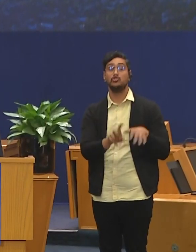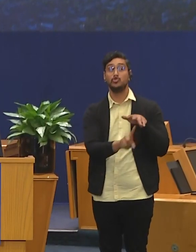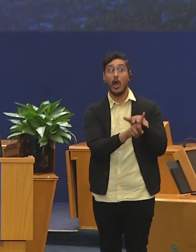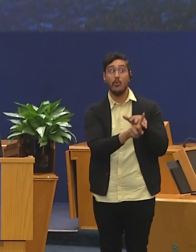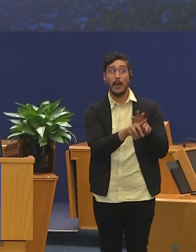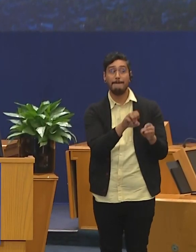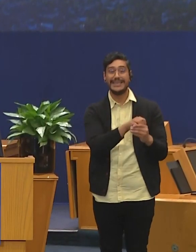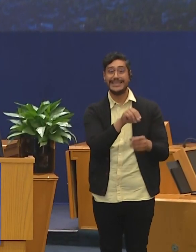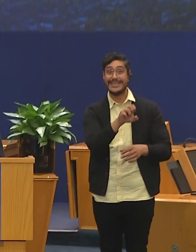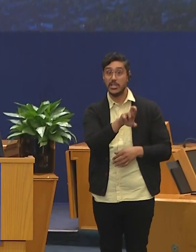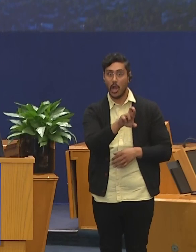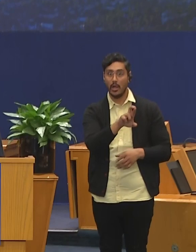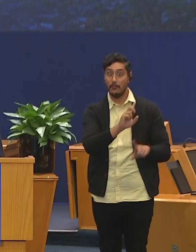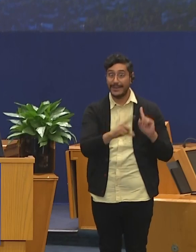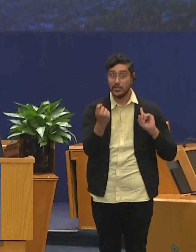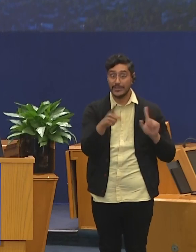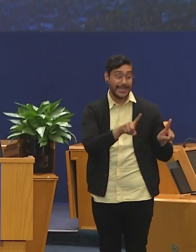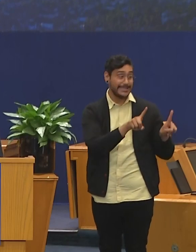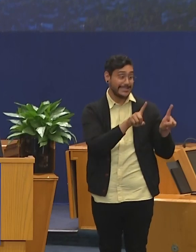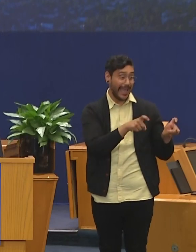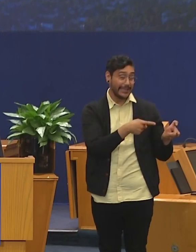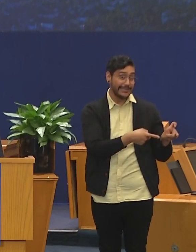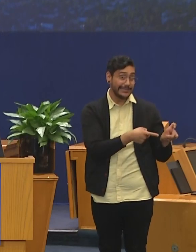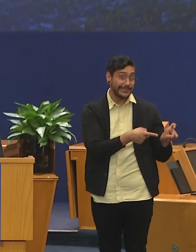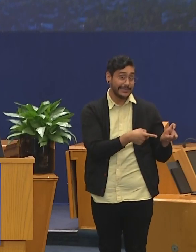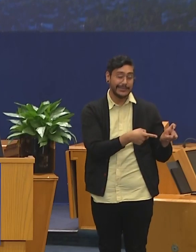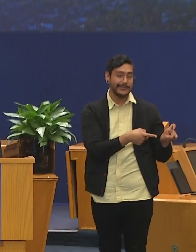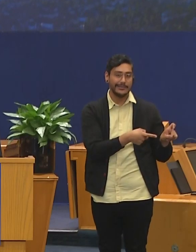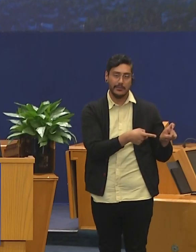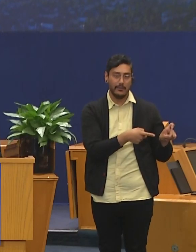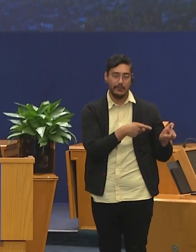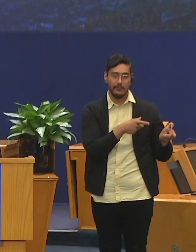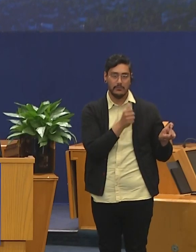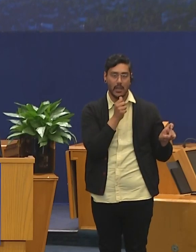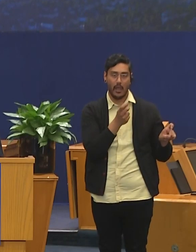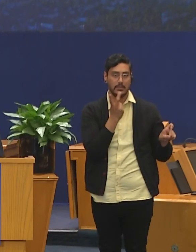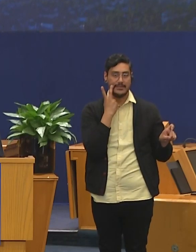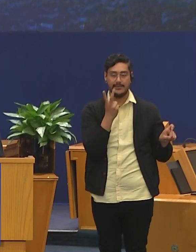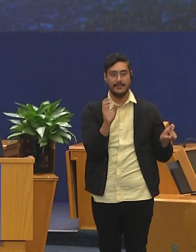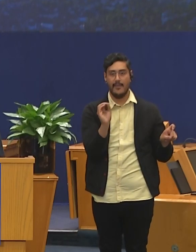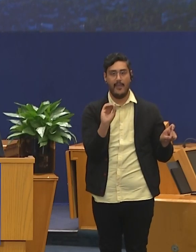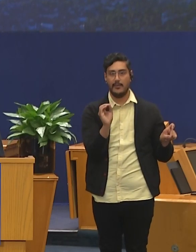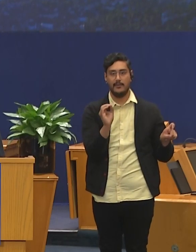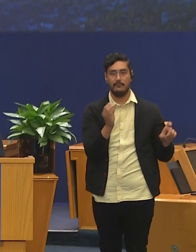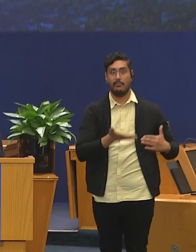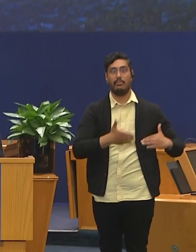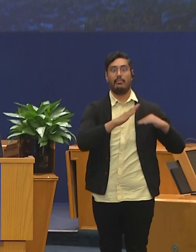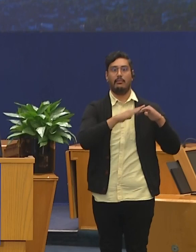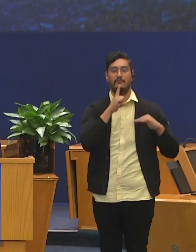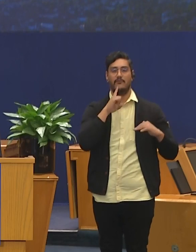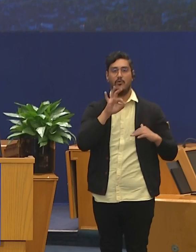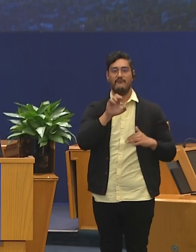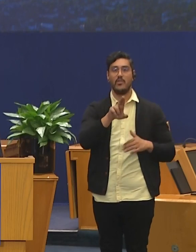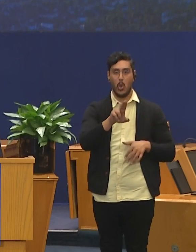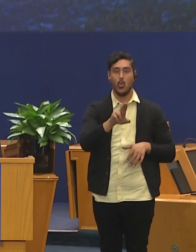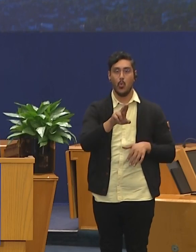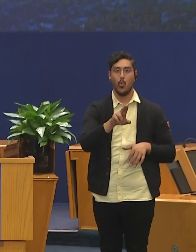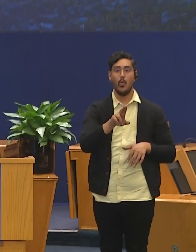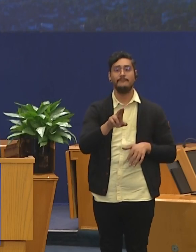UP AT OUR EMERGENCY ROOMS. BUT UPON TEST RESULTS, WE ACTUALLY DON'T SEE AN INCREASE